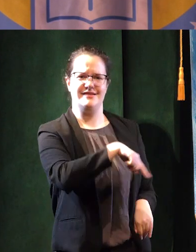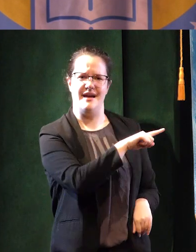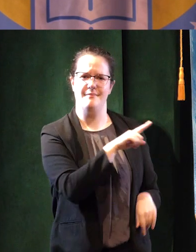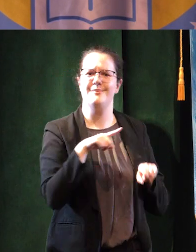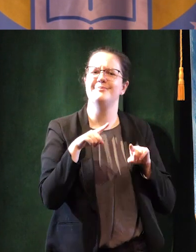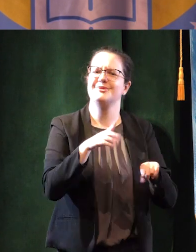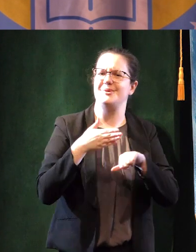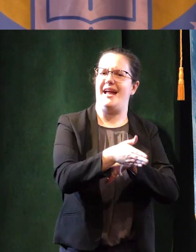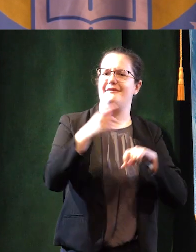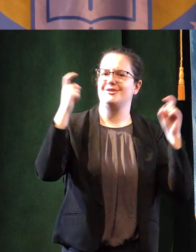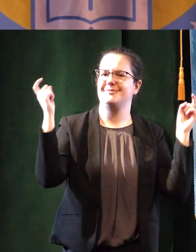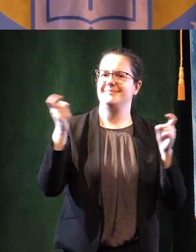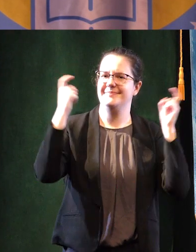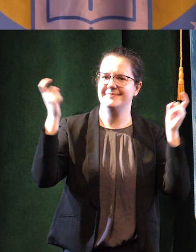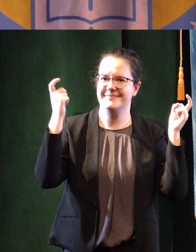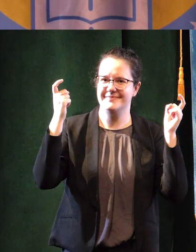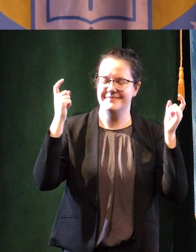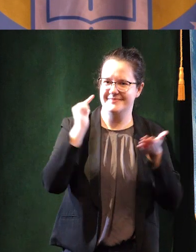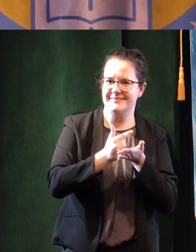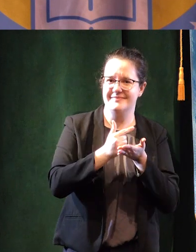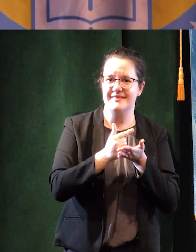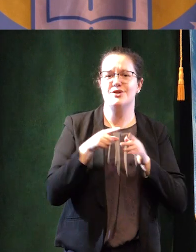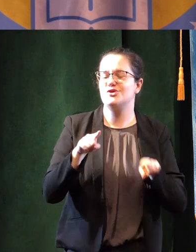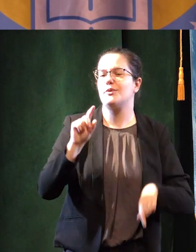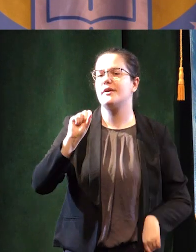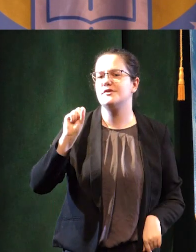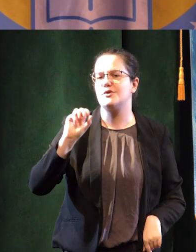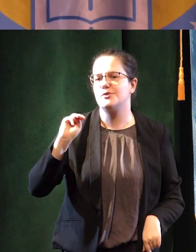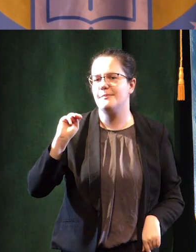during our post commencement ceremony and our social media happy hour with